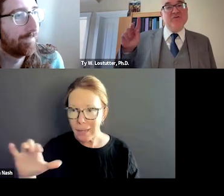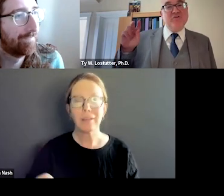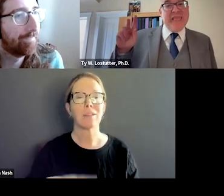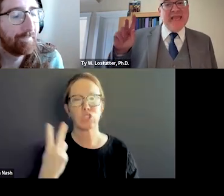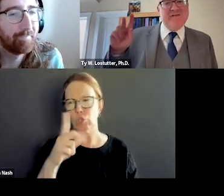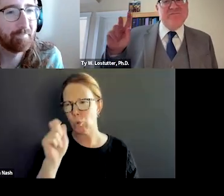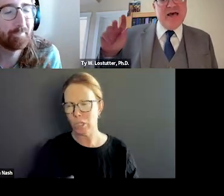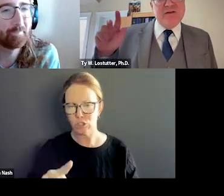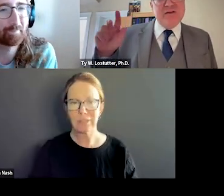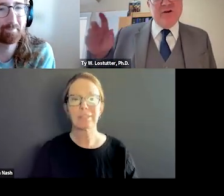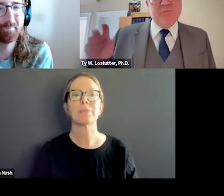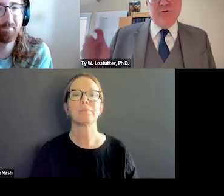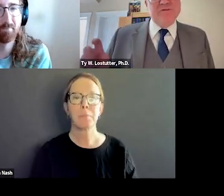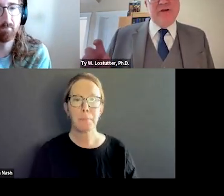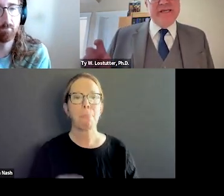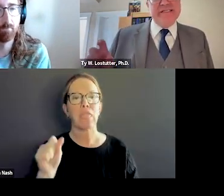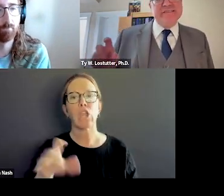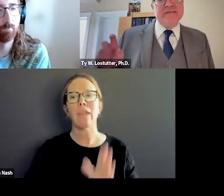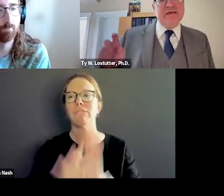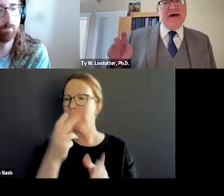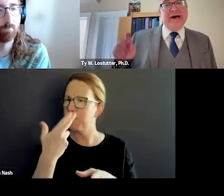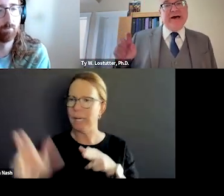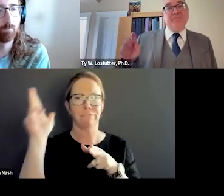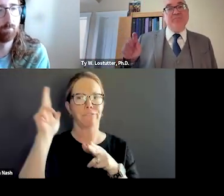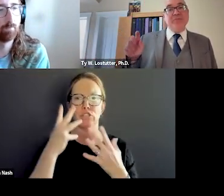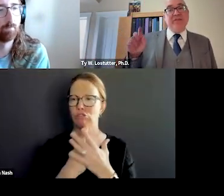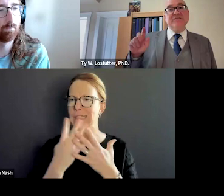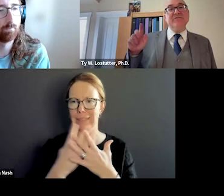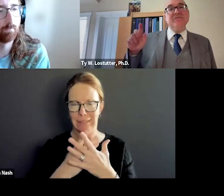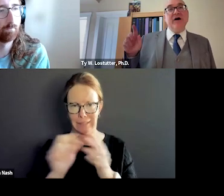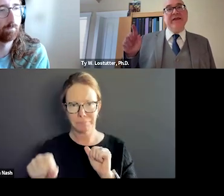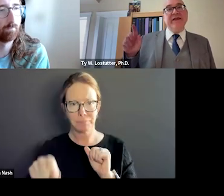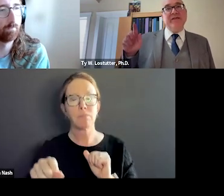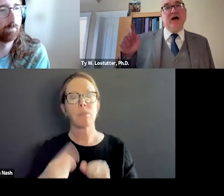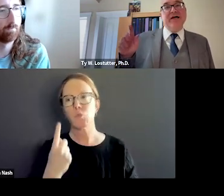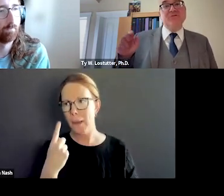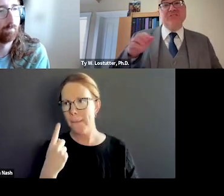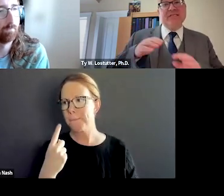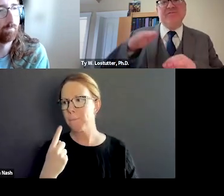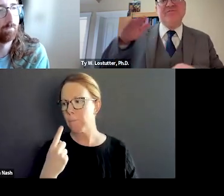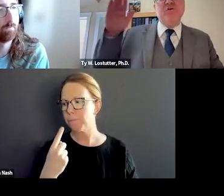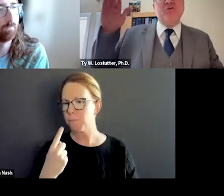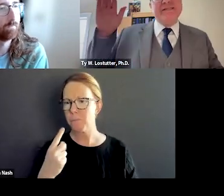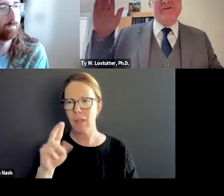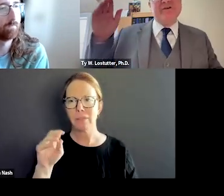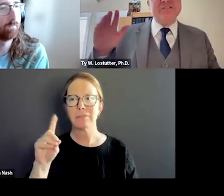And so you can find very brief screens. There is even one like the nods, which does the full criteria,